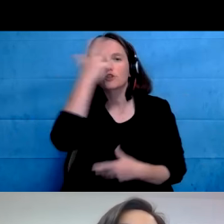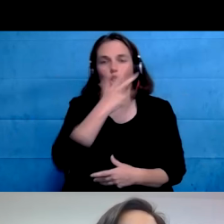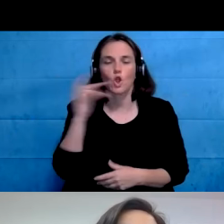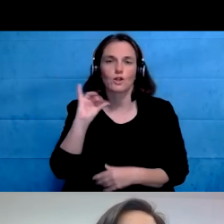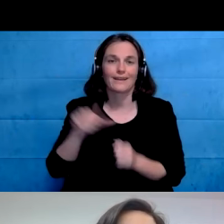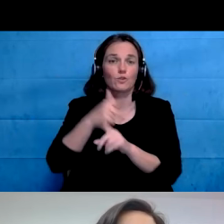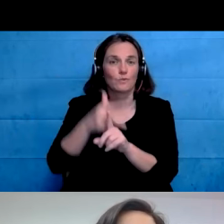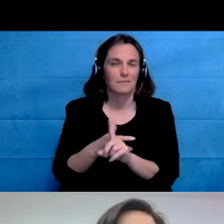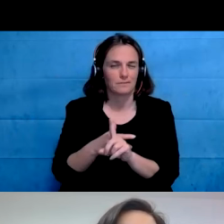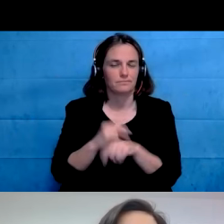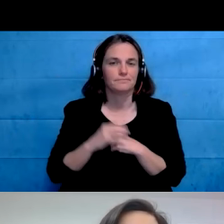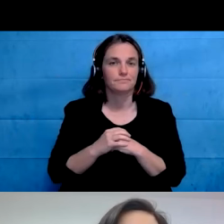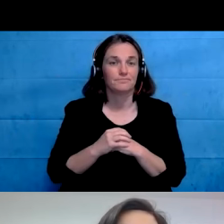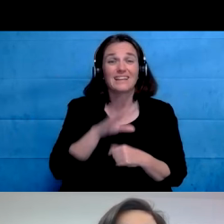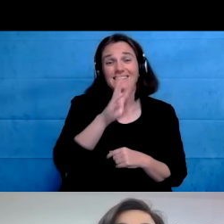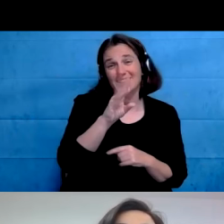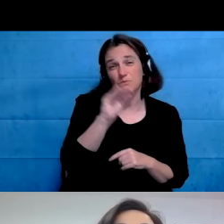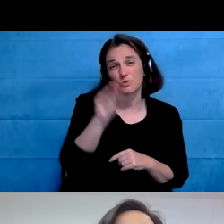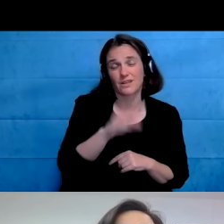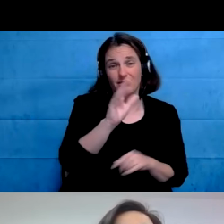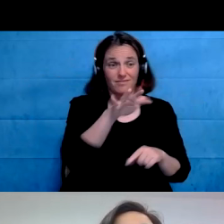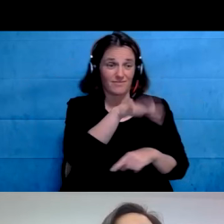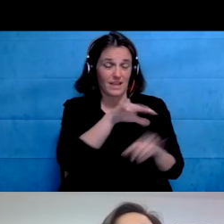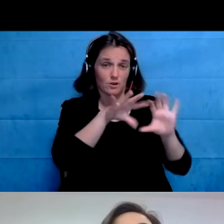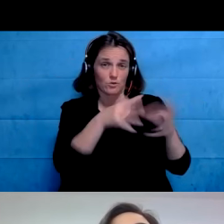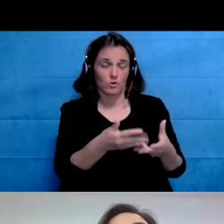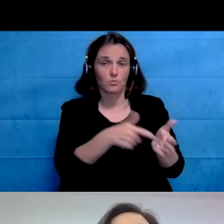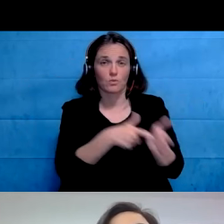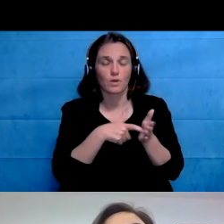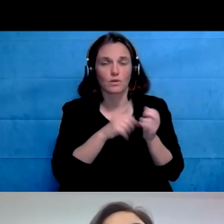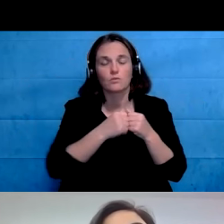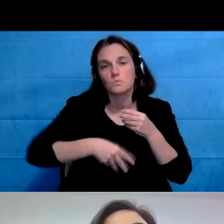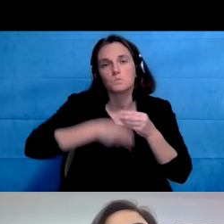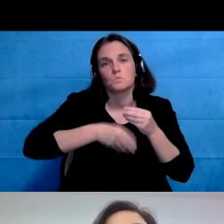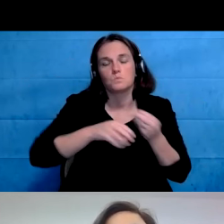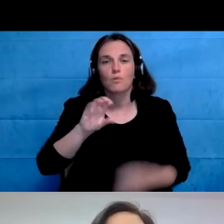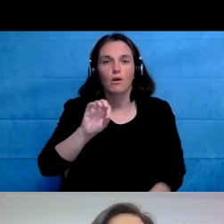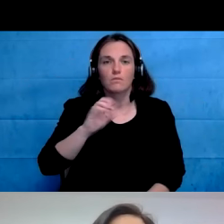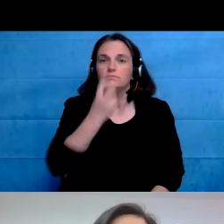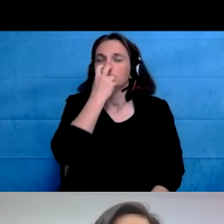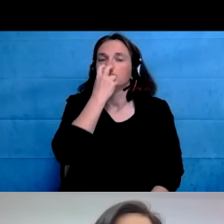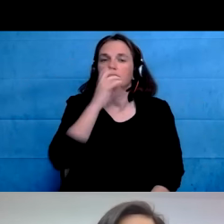About 6% of that population will still require what's known as supplemental oxygen use, which means they might be wearing